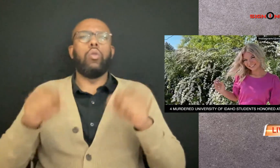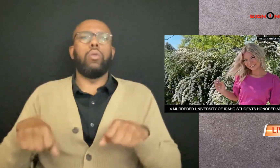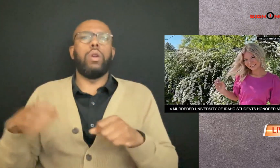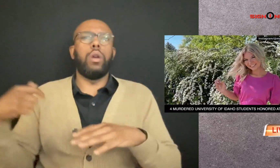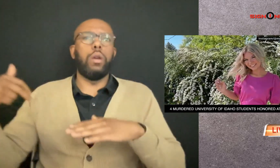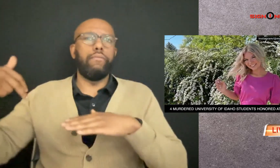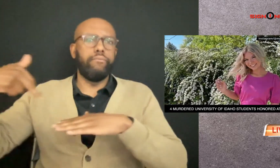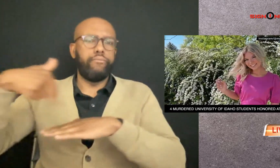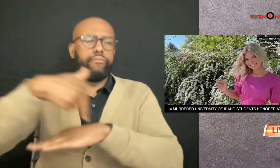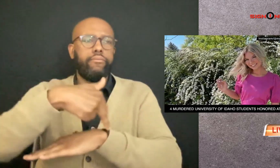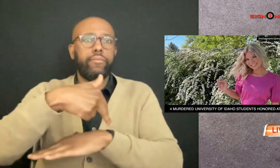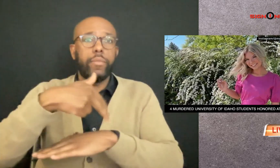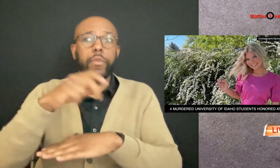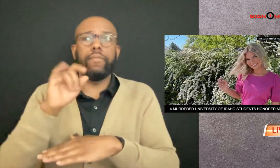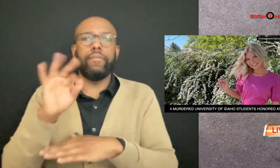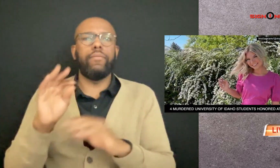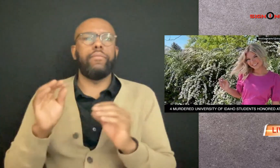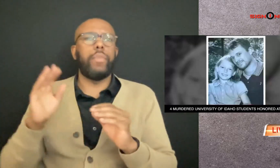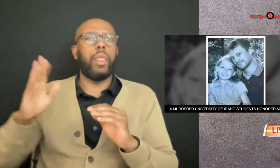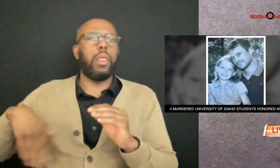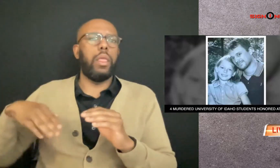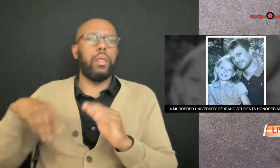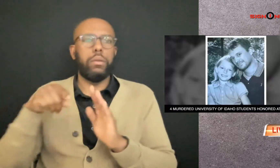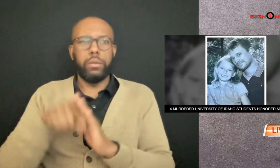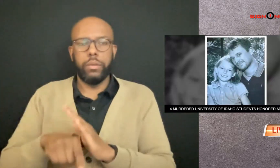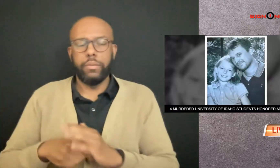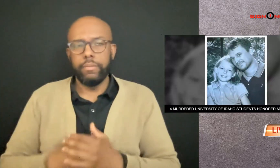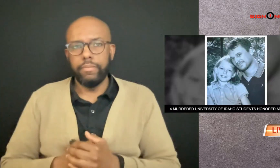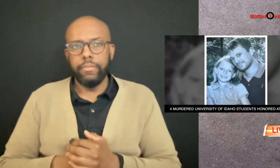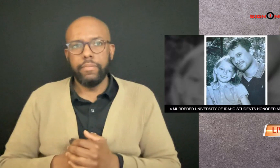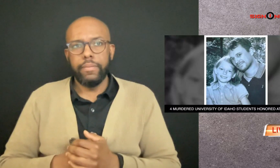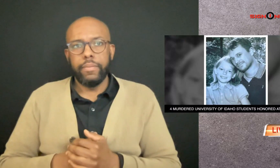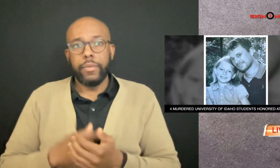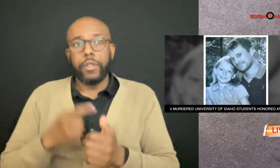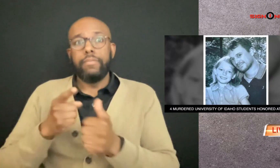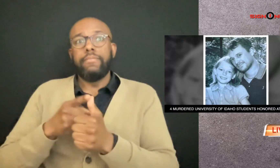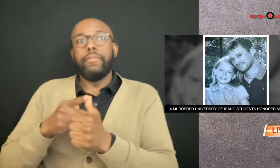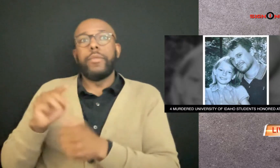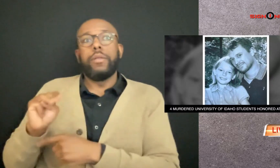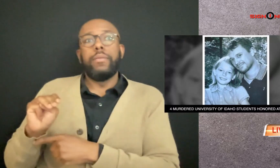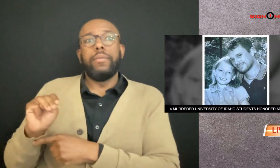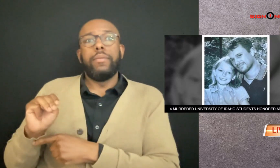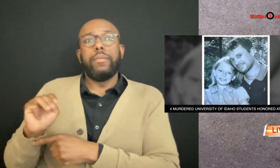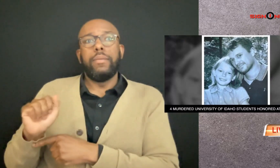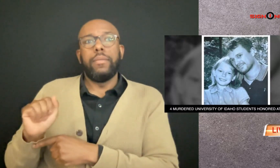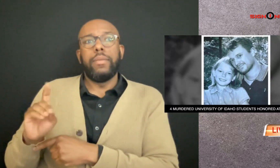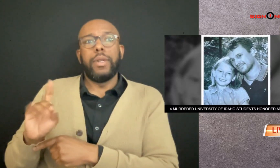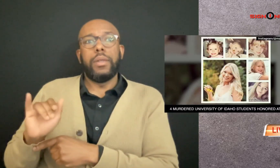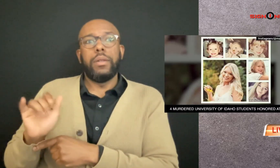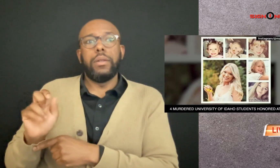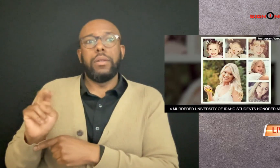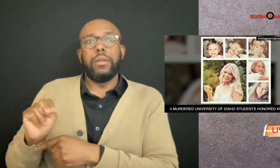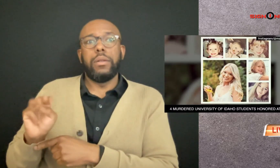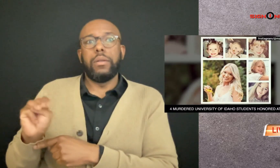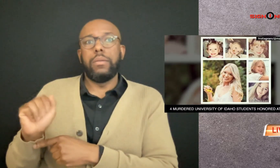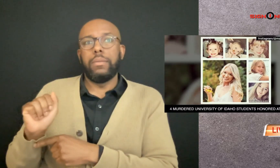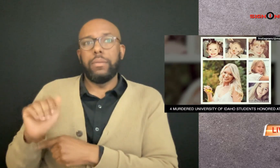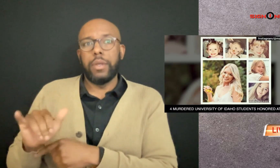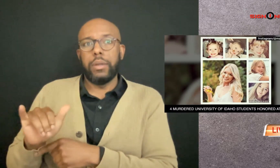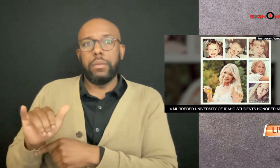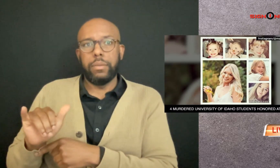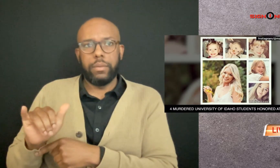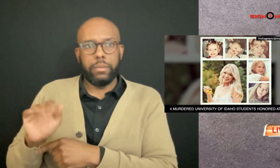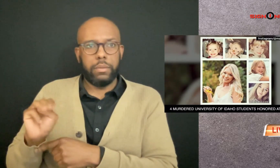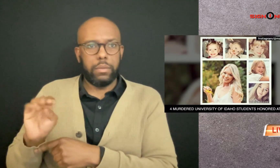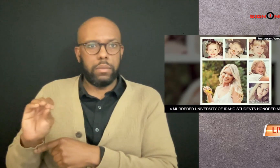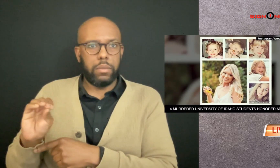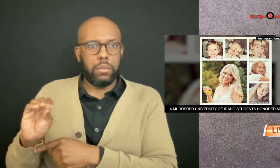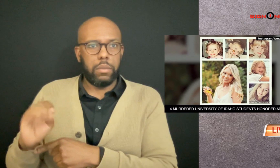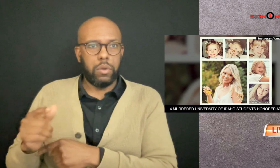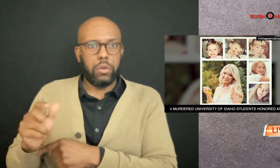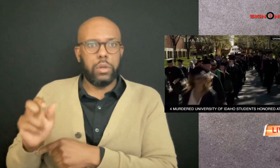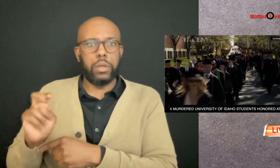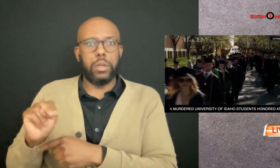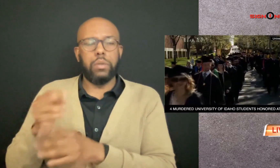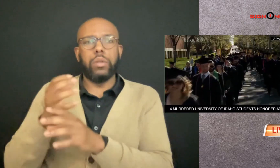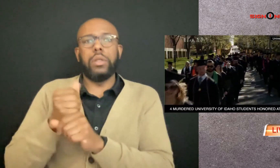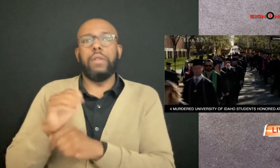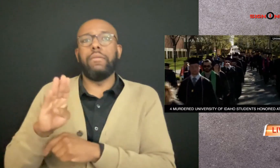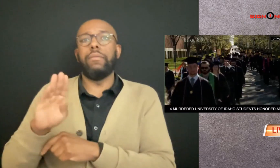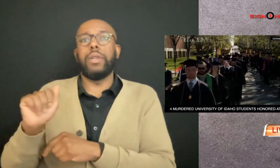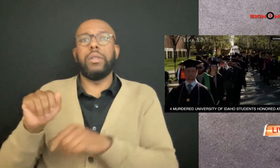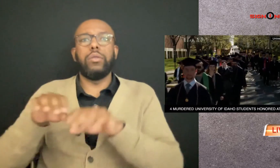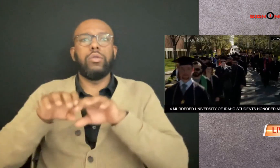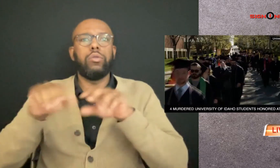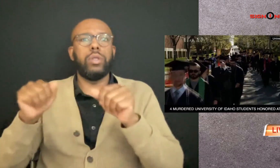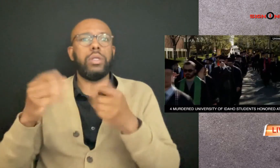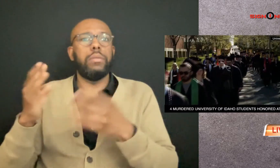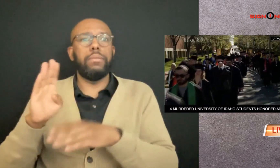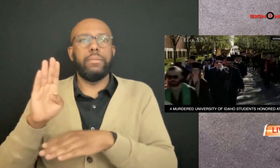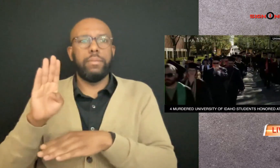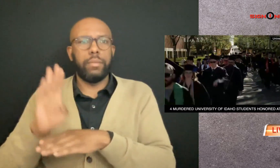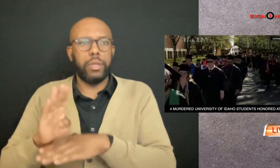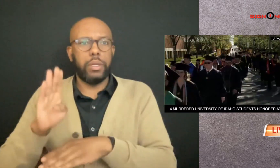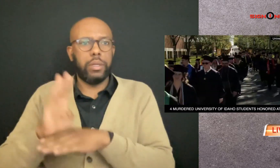they weren't killed Madison May Mogen received a bachelor's degree